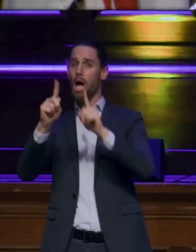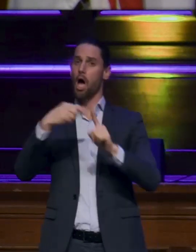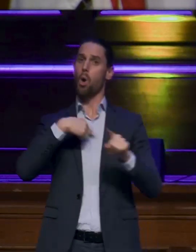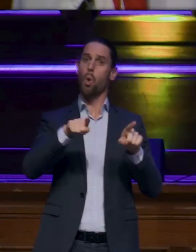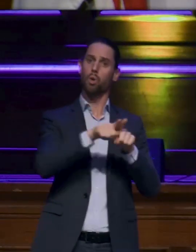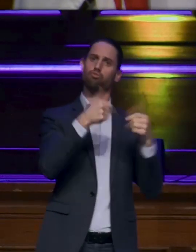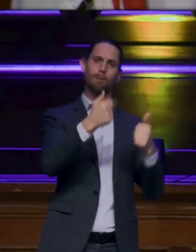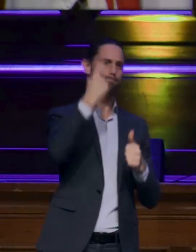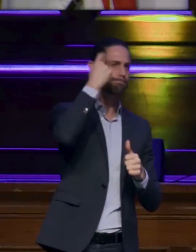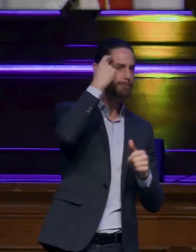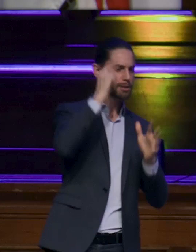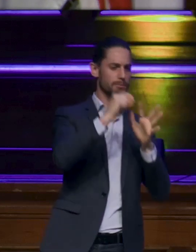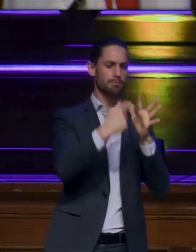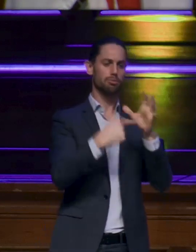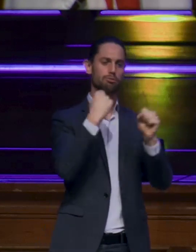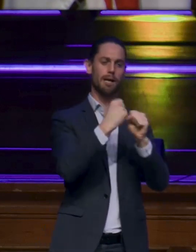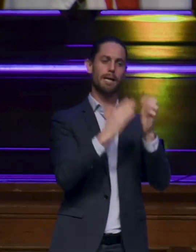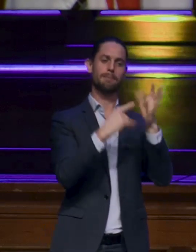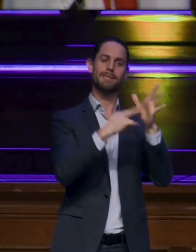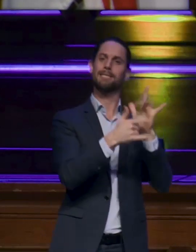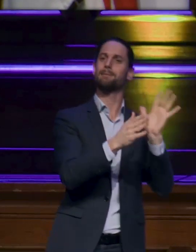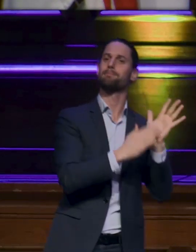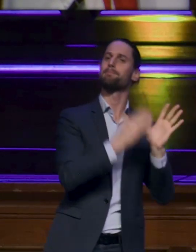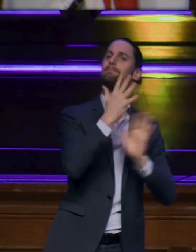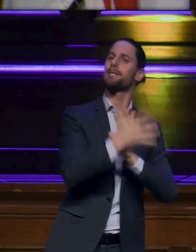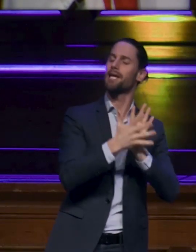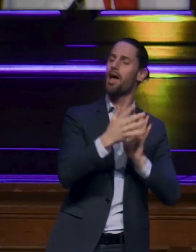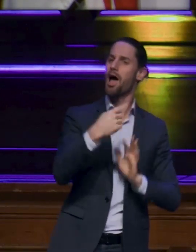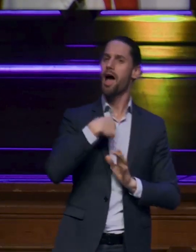hopes and ambitions for what I'd like to do while I'm in the privilege of having